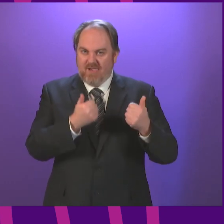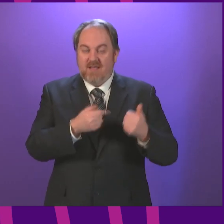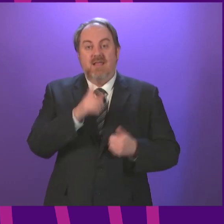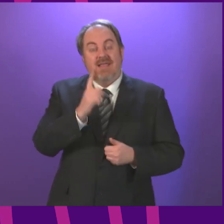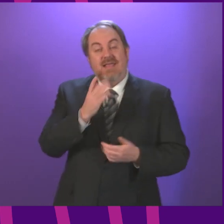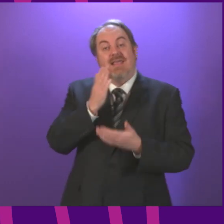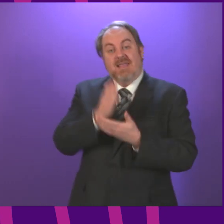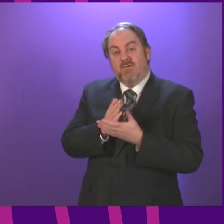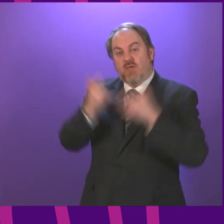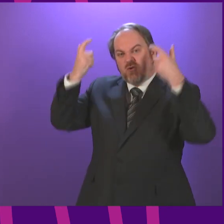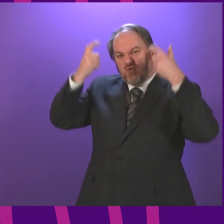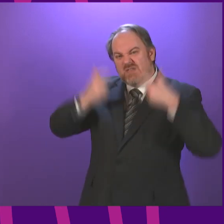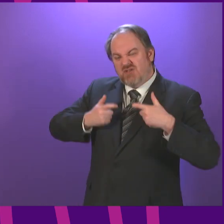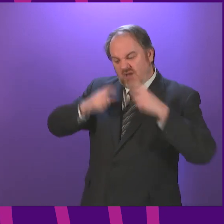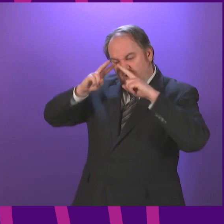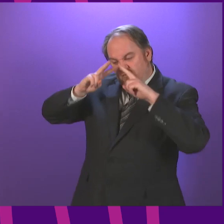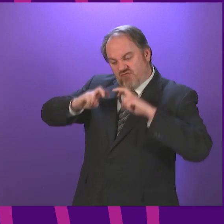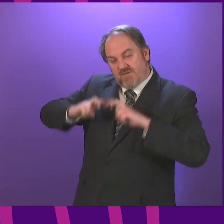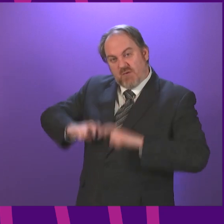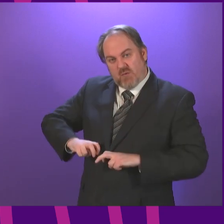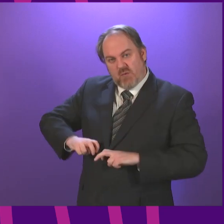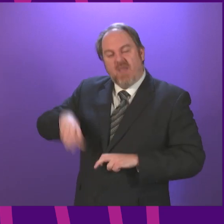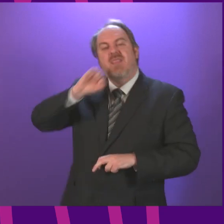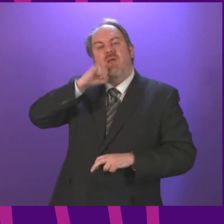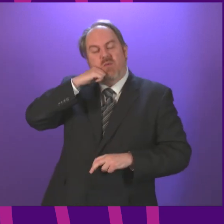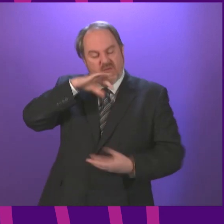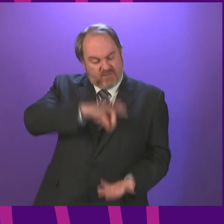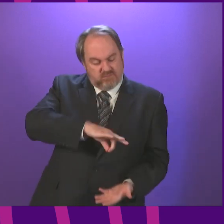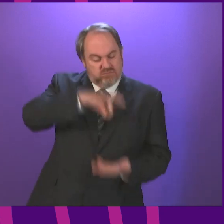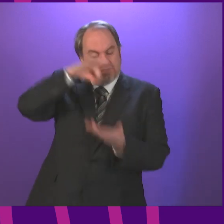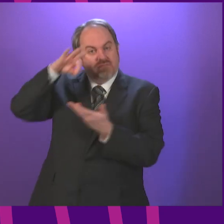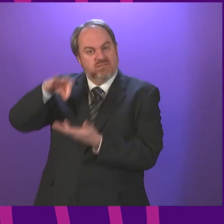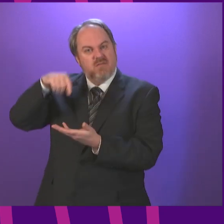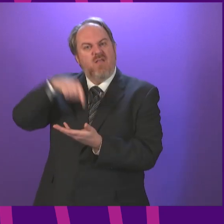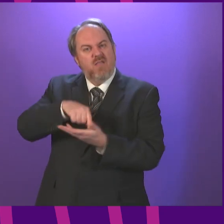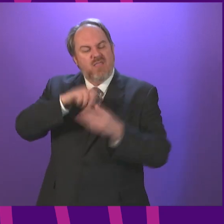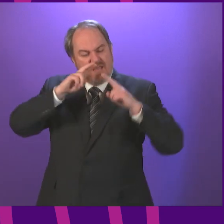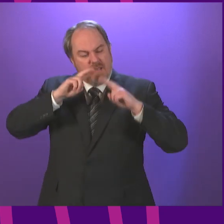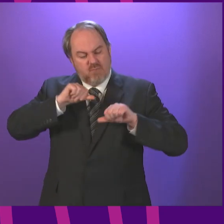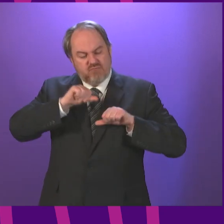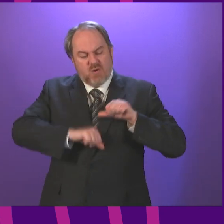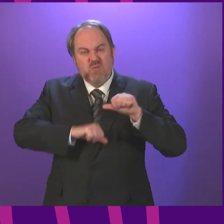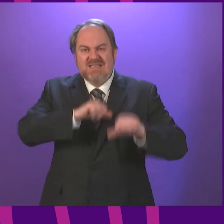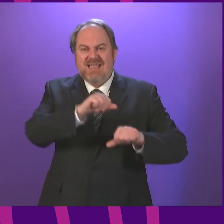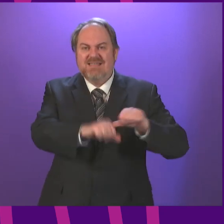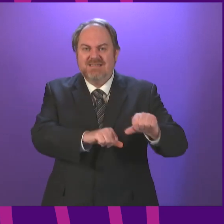but it was not. Obviously, we will await the outcomes of the various inquiries before reflecting